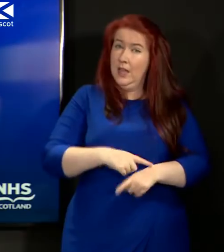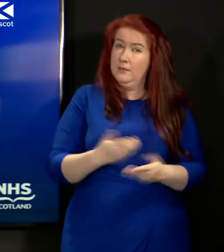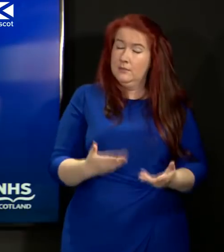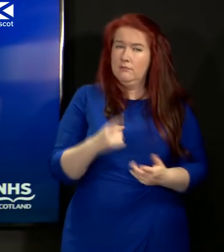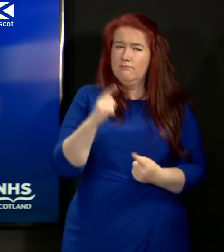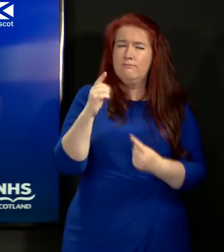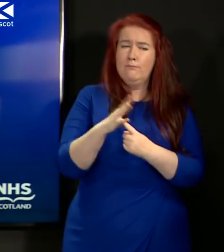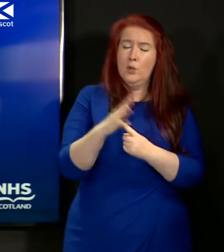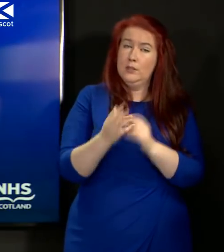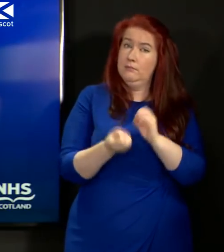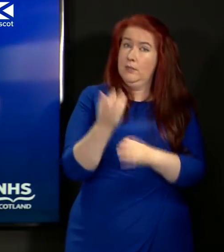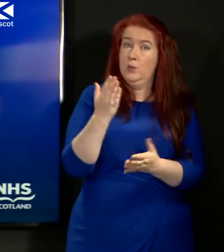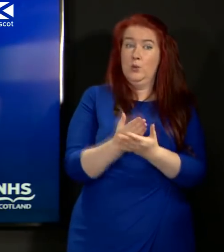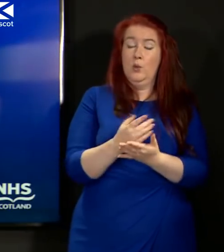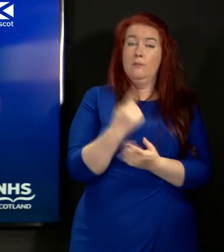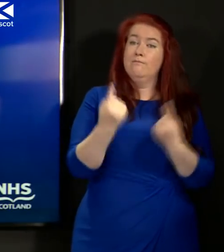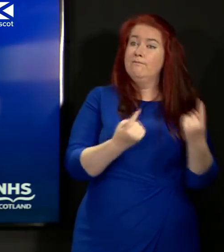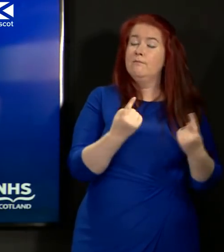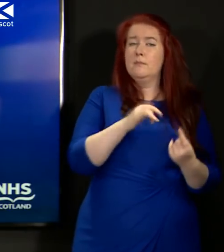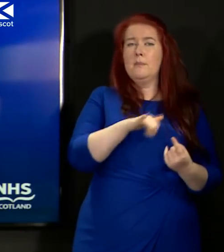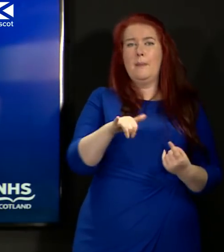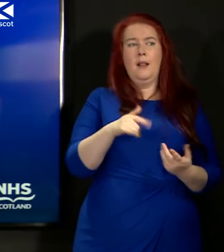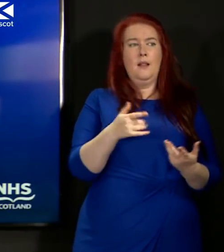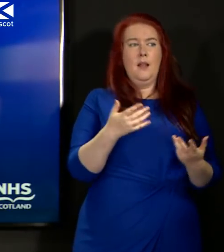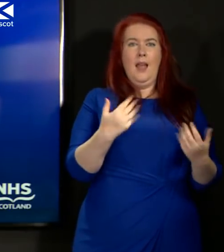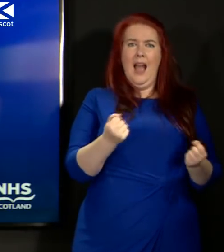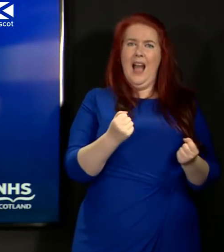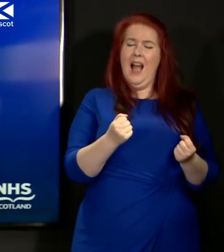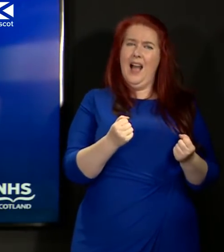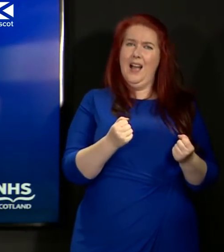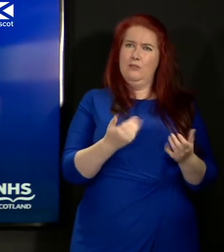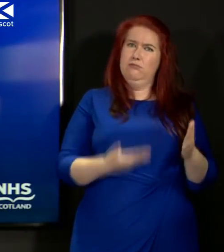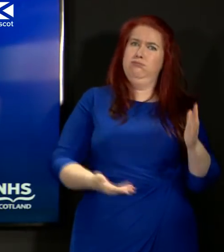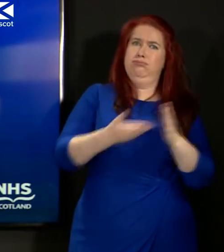those who have traditionally faced greater barriers in entering the labour